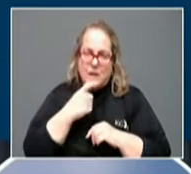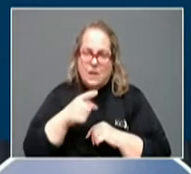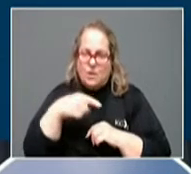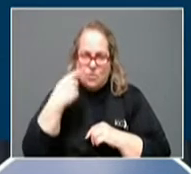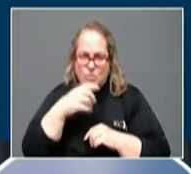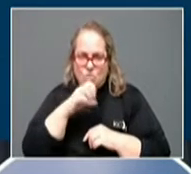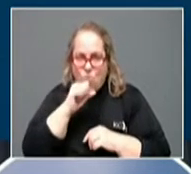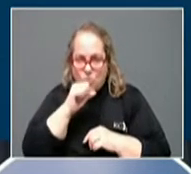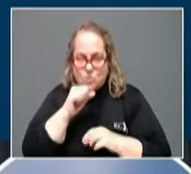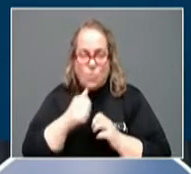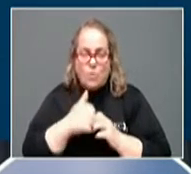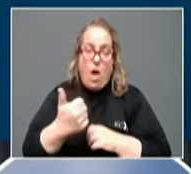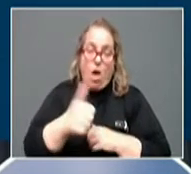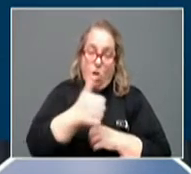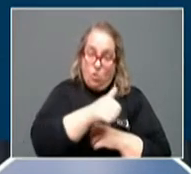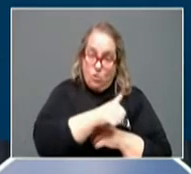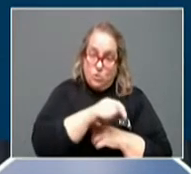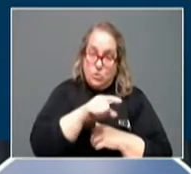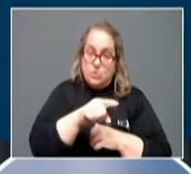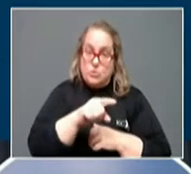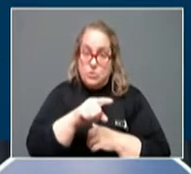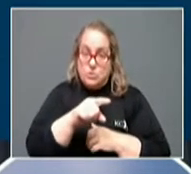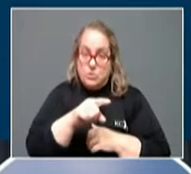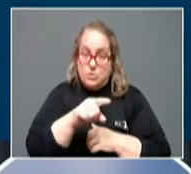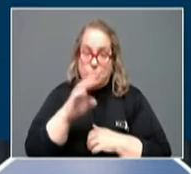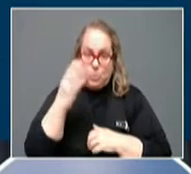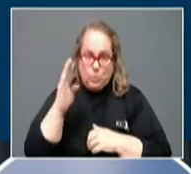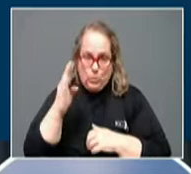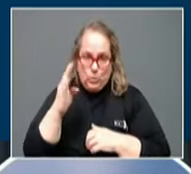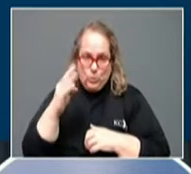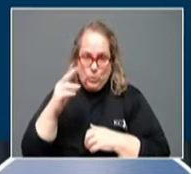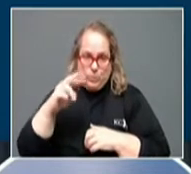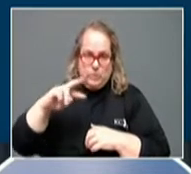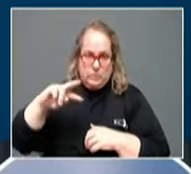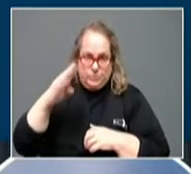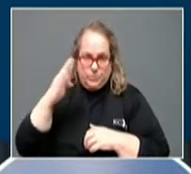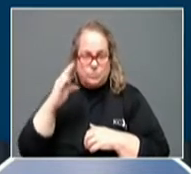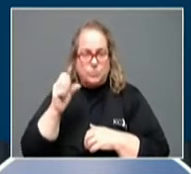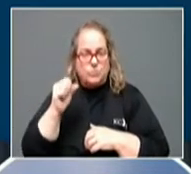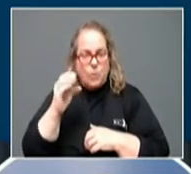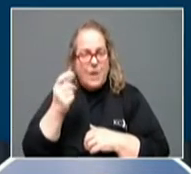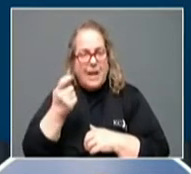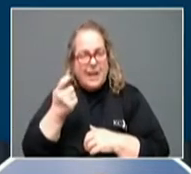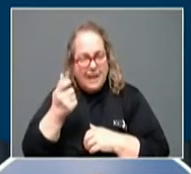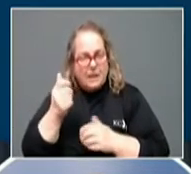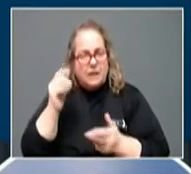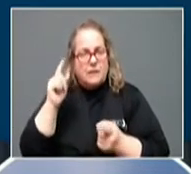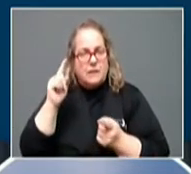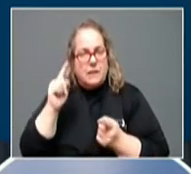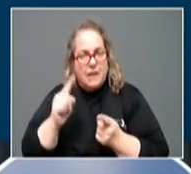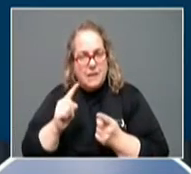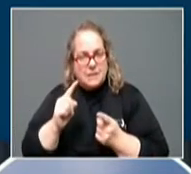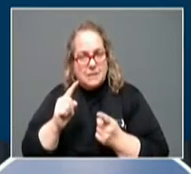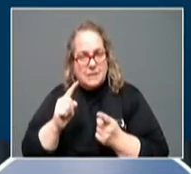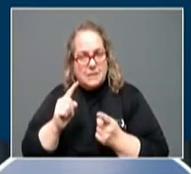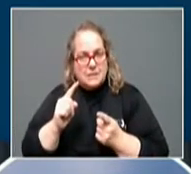being uh blue. So a little loosening up a little bit better on the hospital